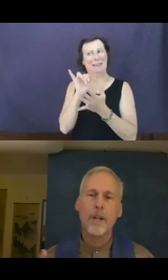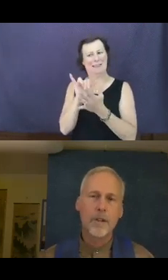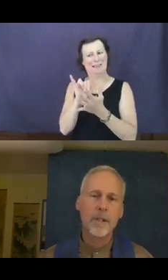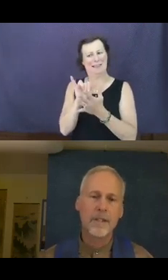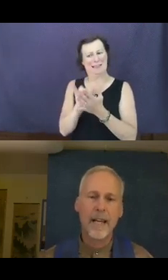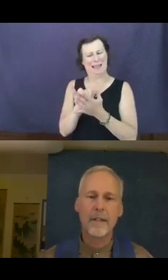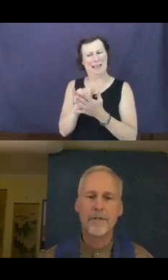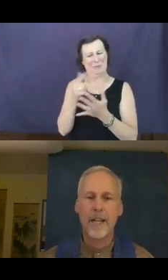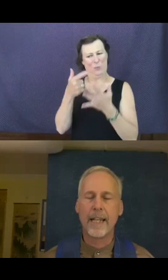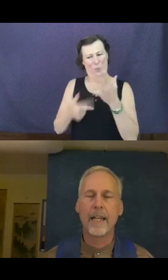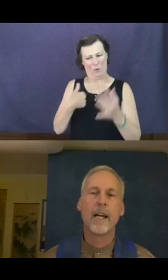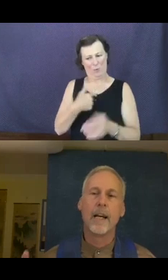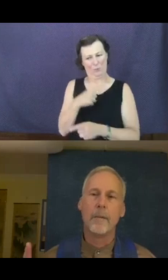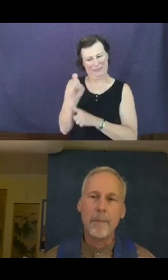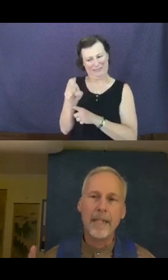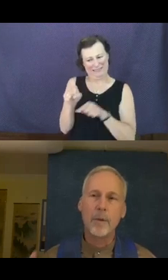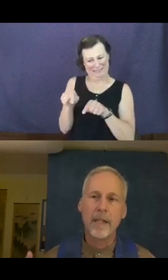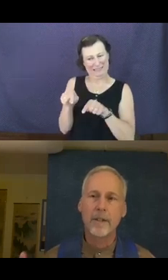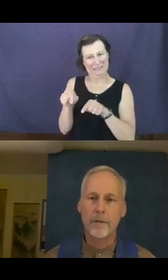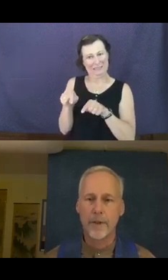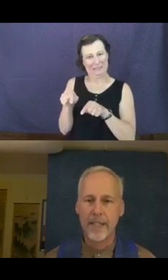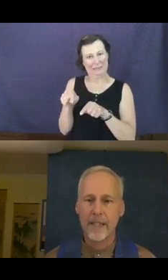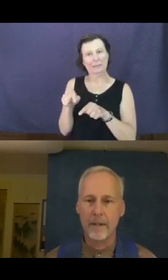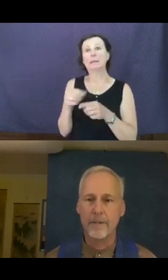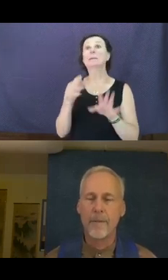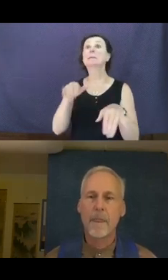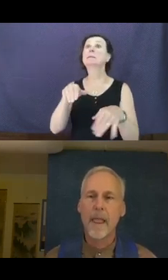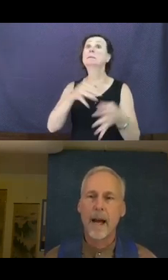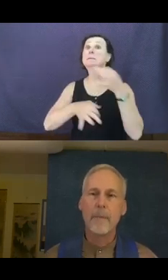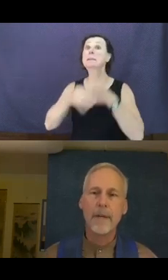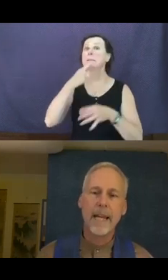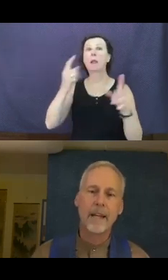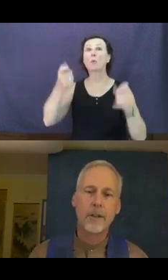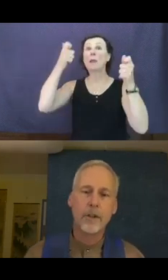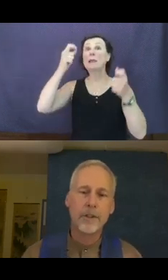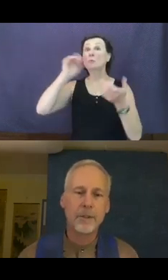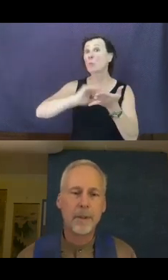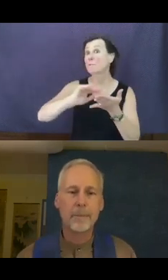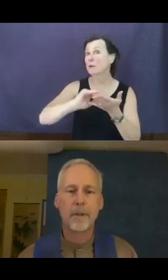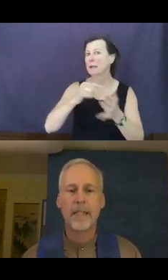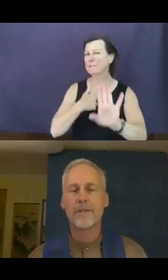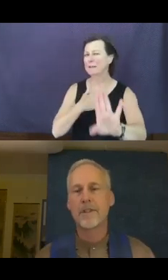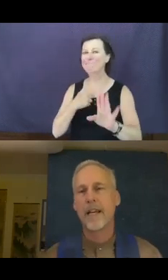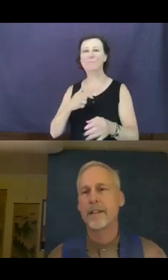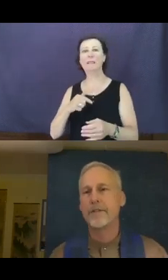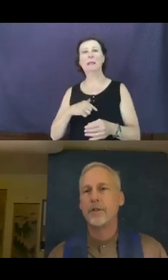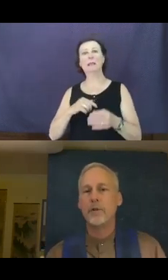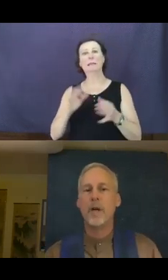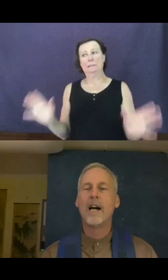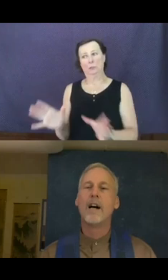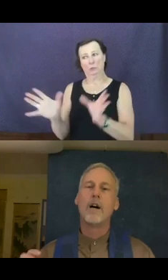So instead of saying, 'be quick to forgive' I began urging people instead to: